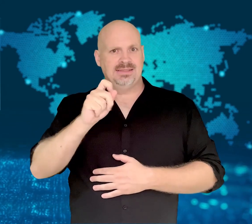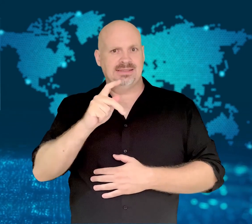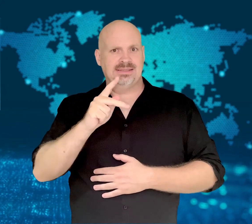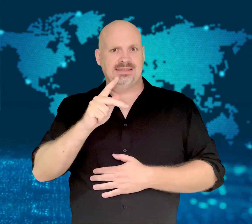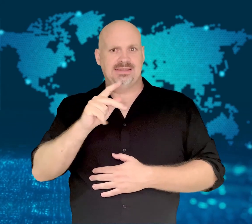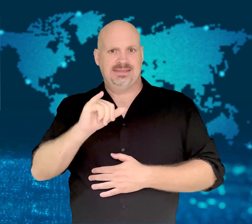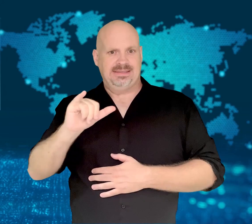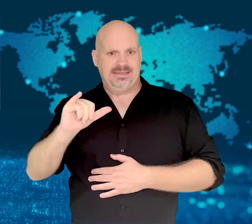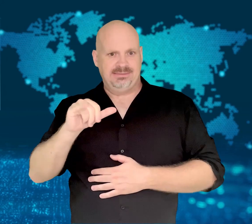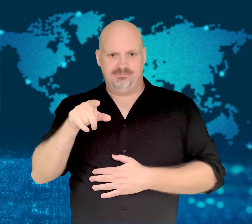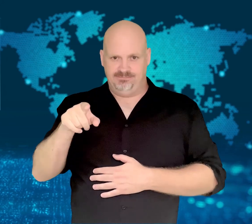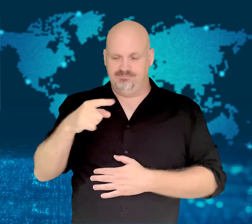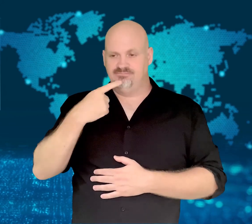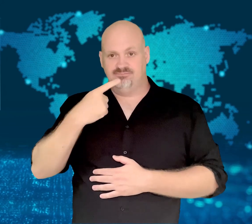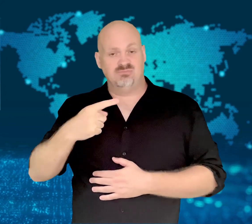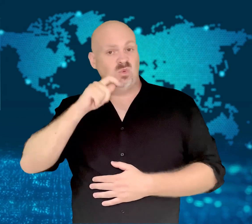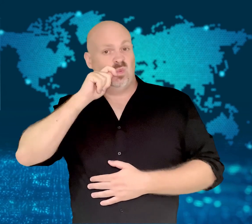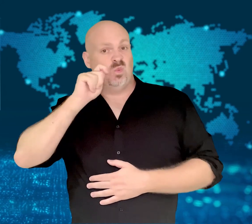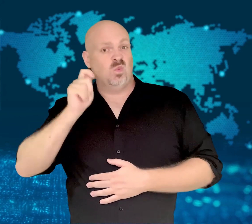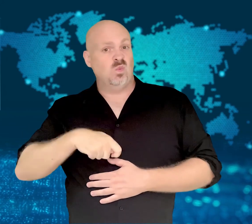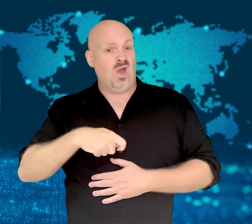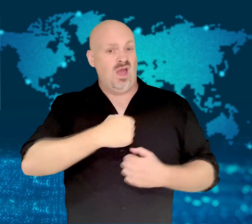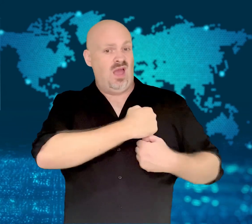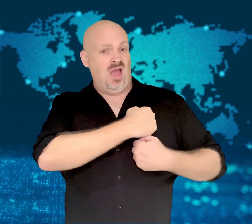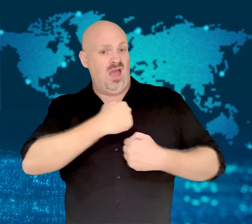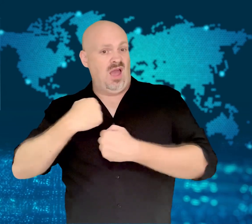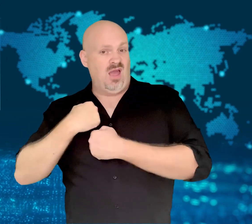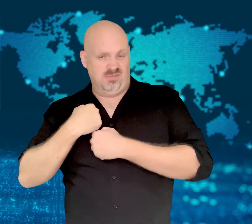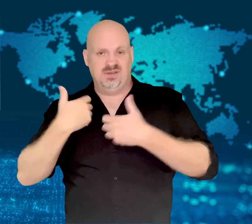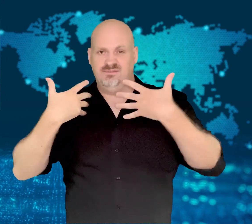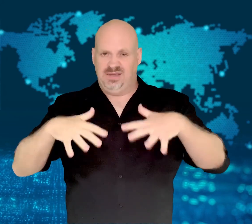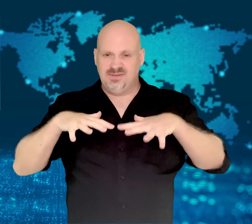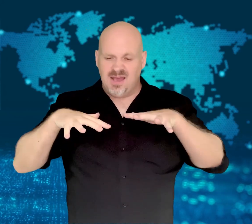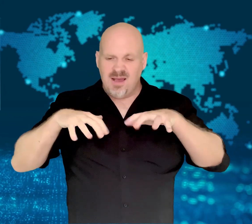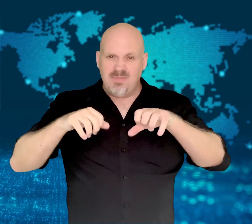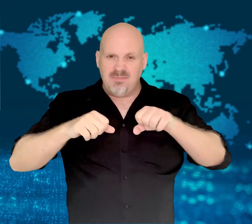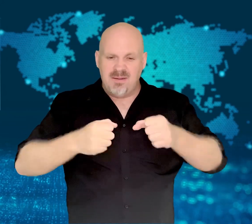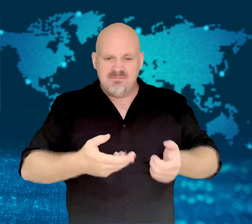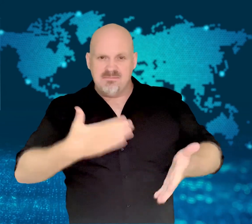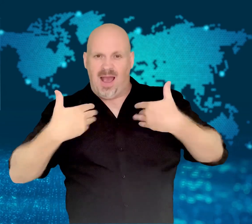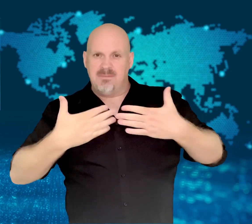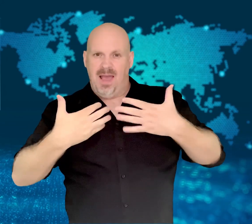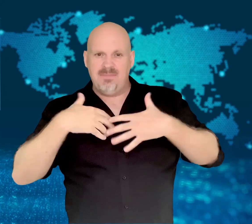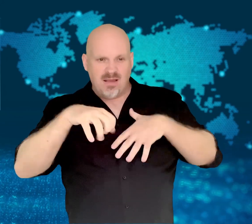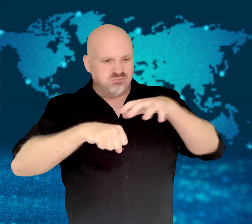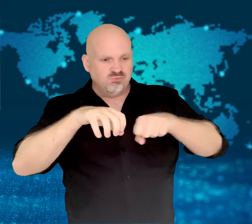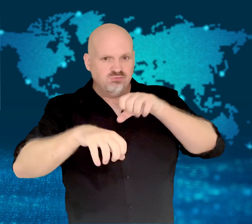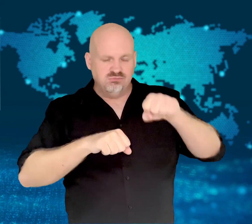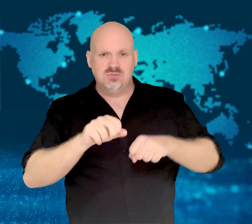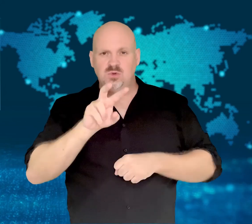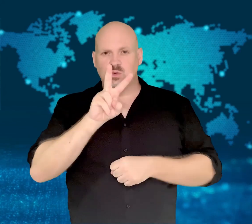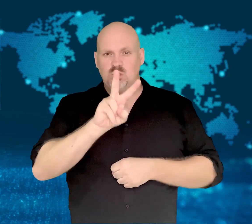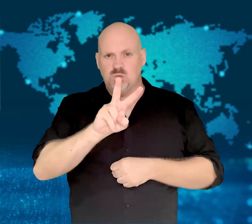land according to Ukrainian President Volodymyr Zelenskyy.